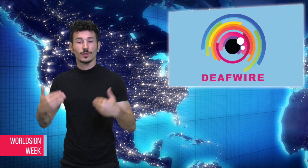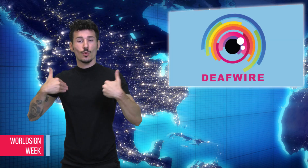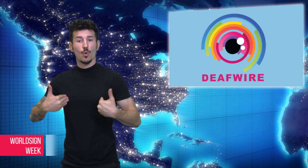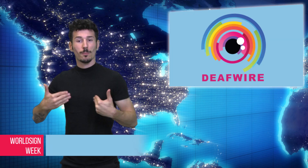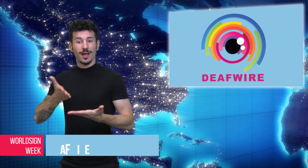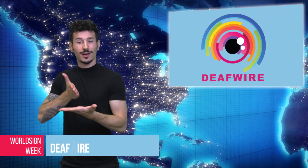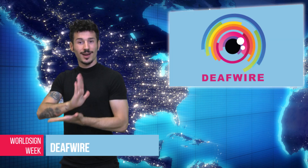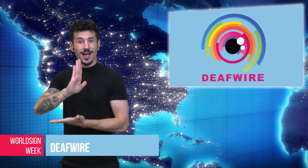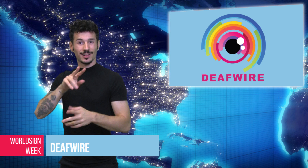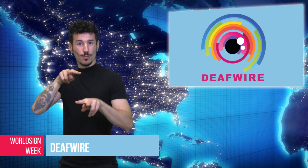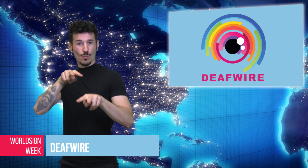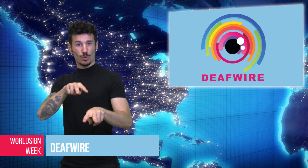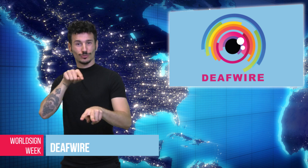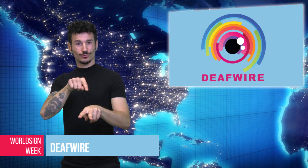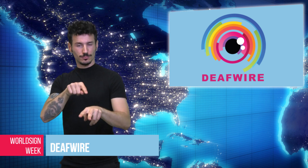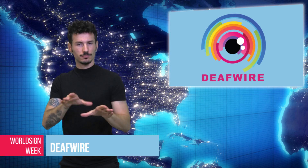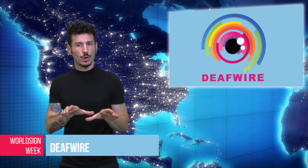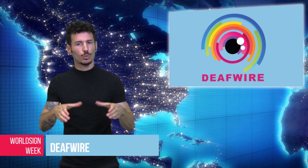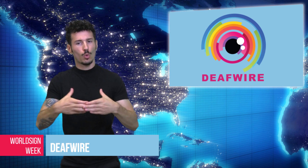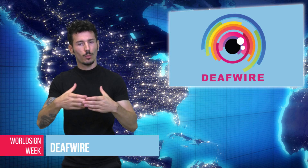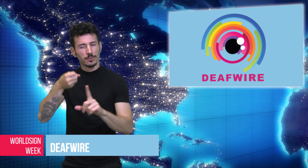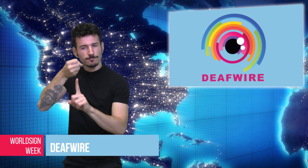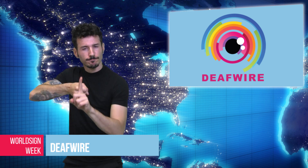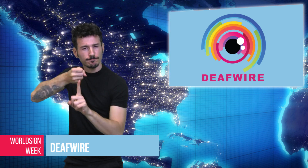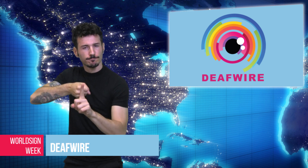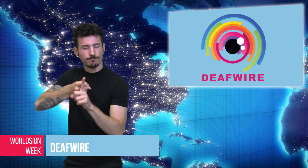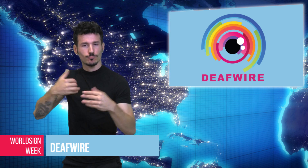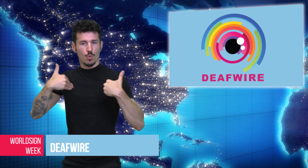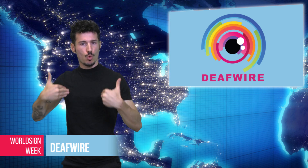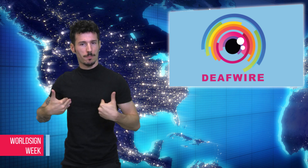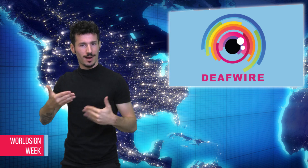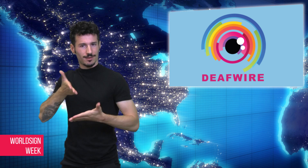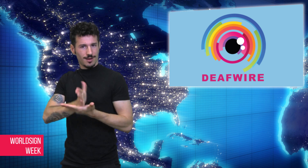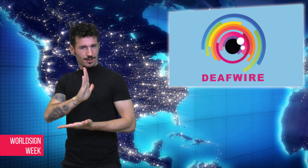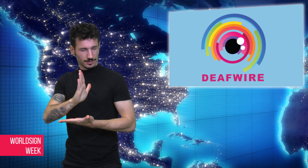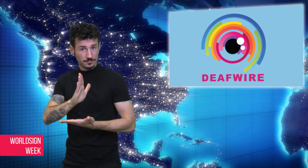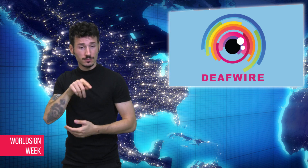[Alessio]: Human Rights Watch, a human rights